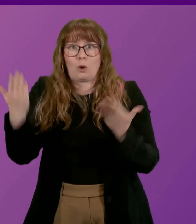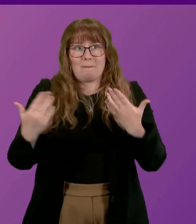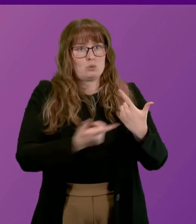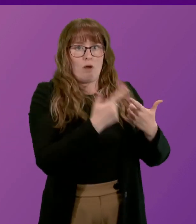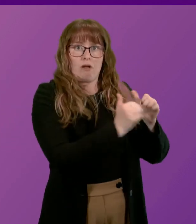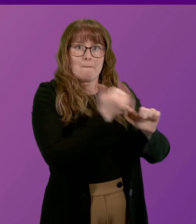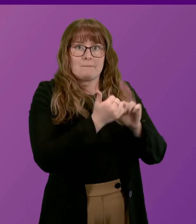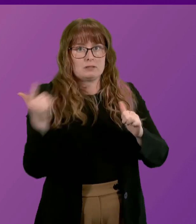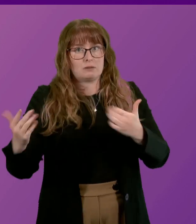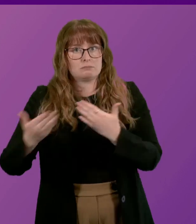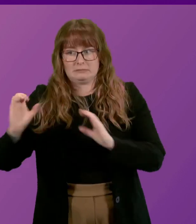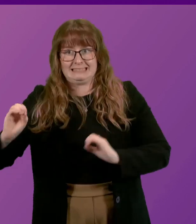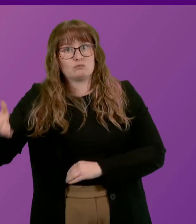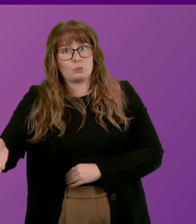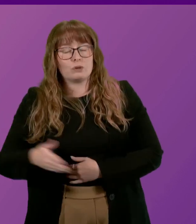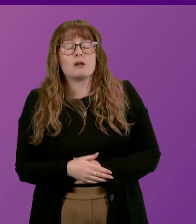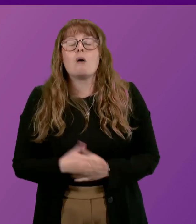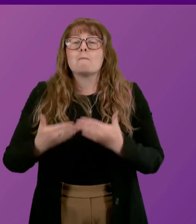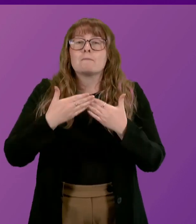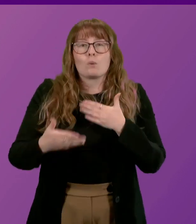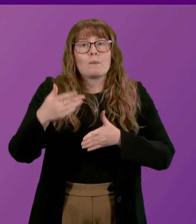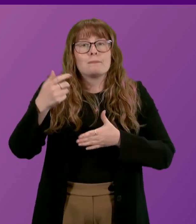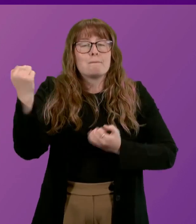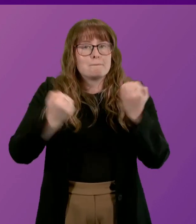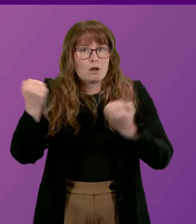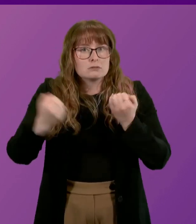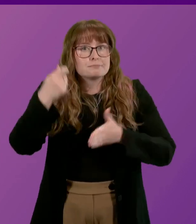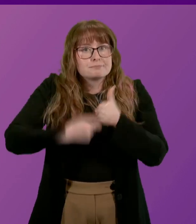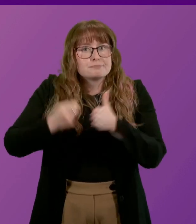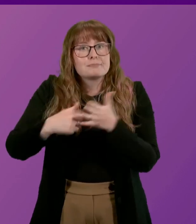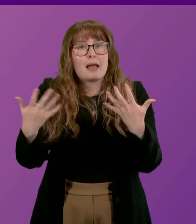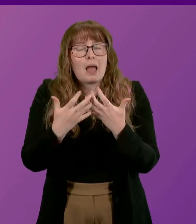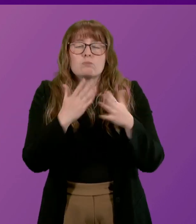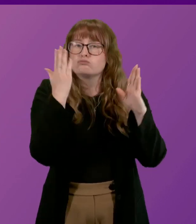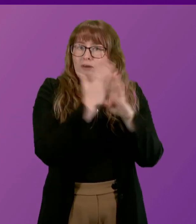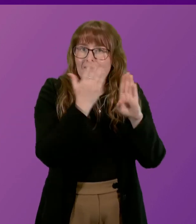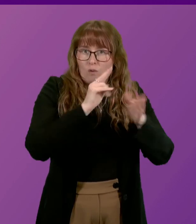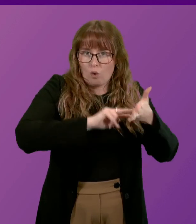Most bus orders are procured by private organisations in Scotland